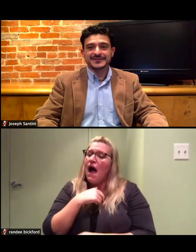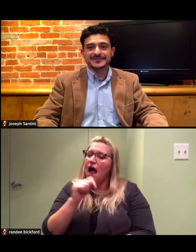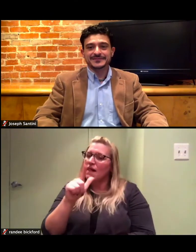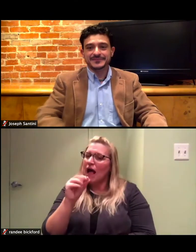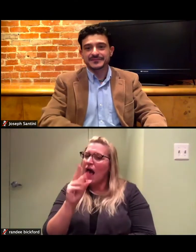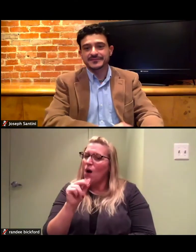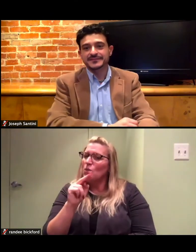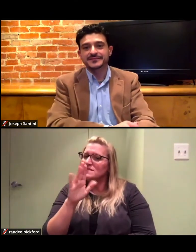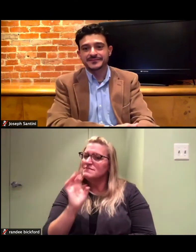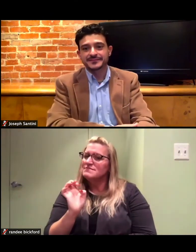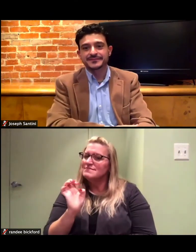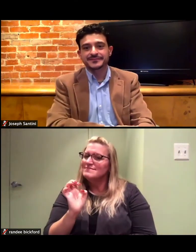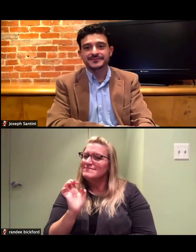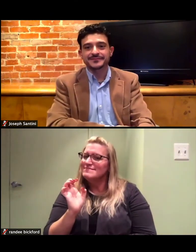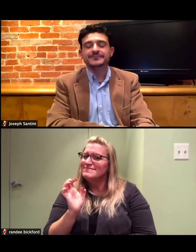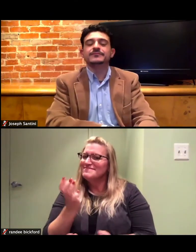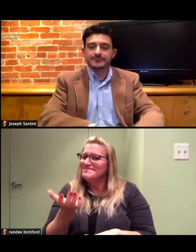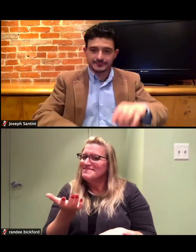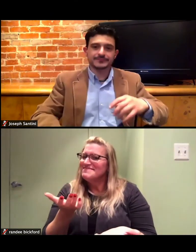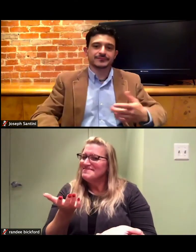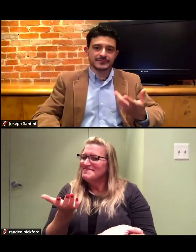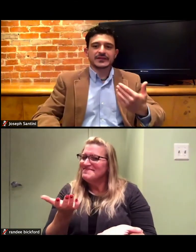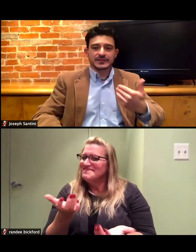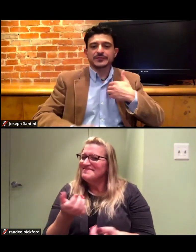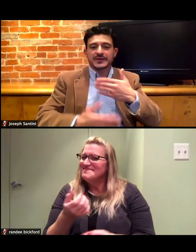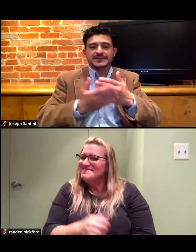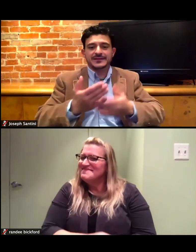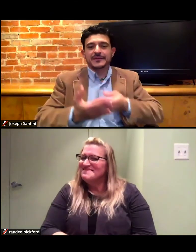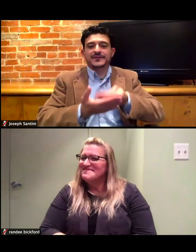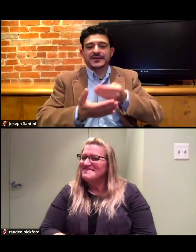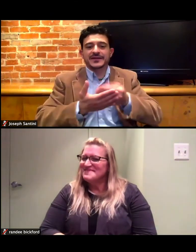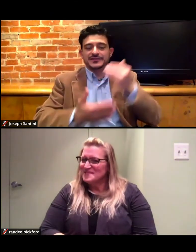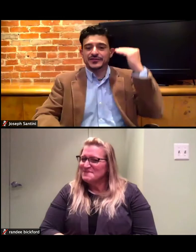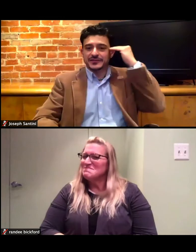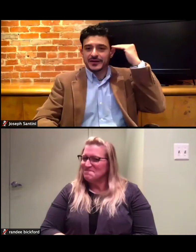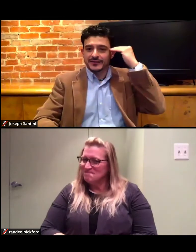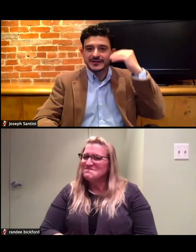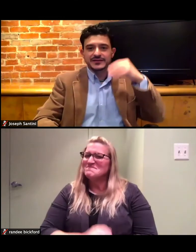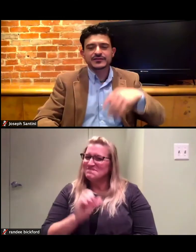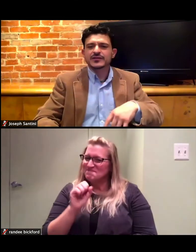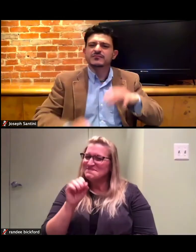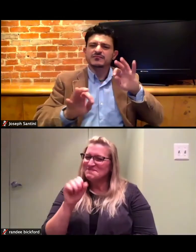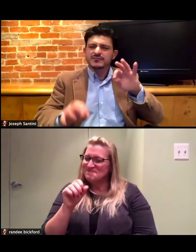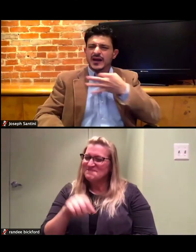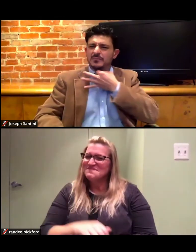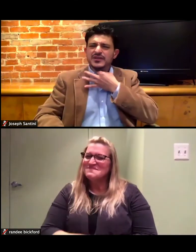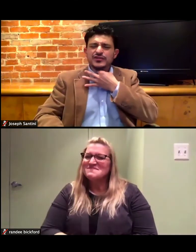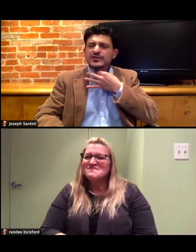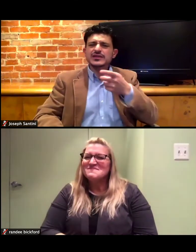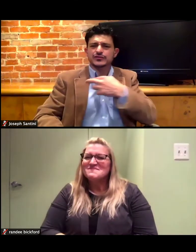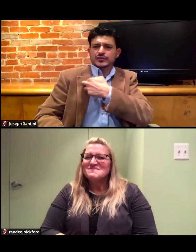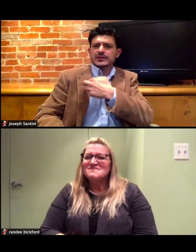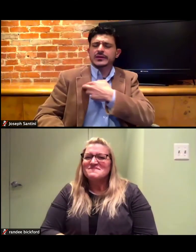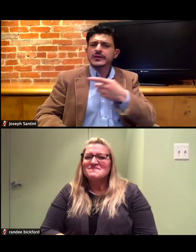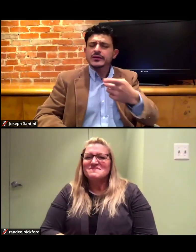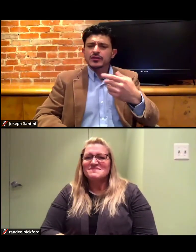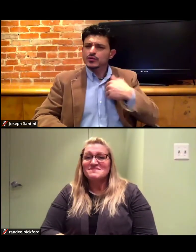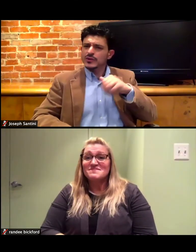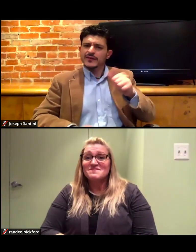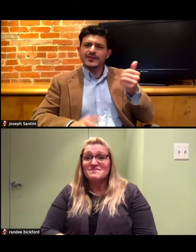but prior to that you need to have allowance to manage. Yes, to build that financial knowledge.